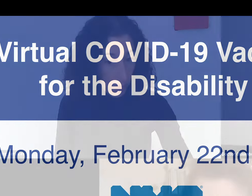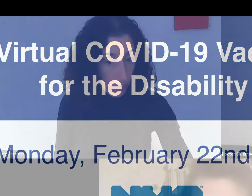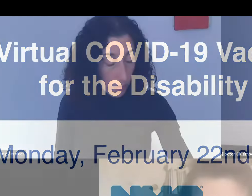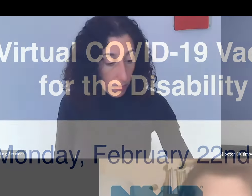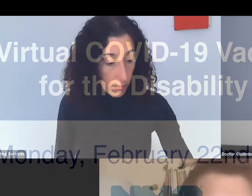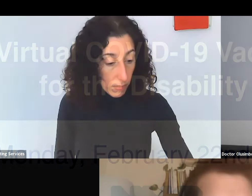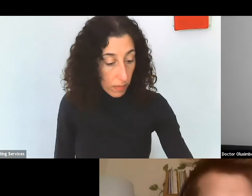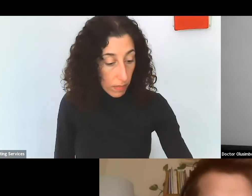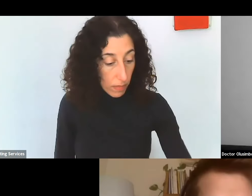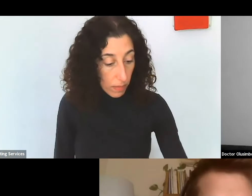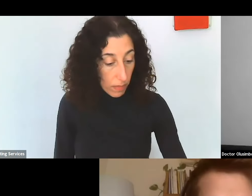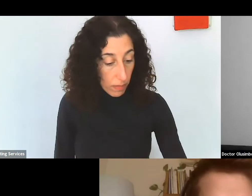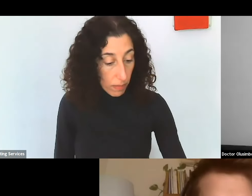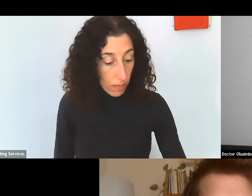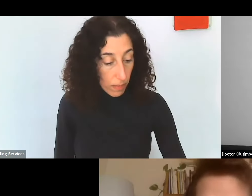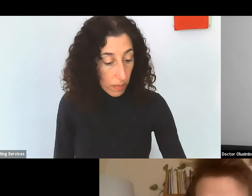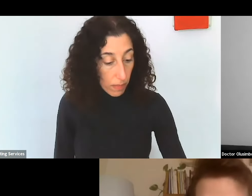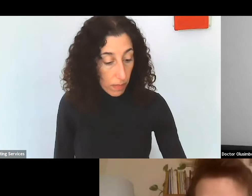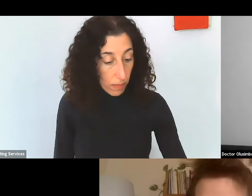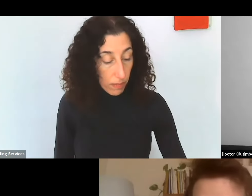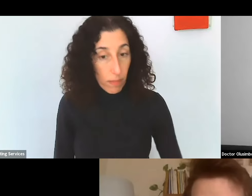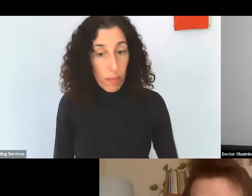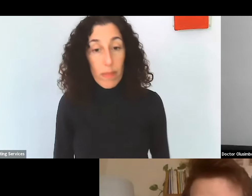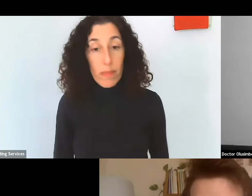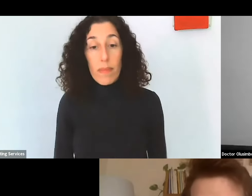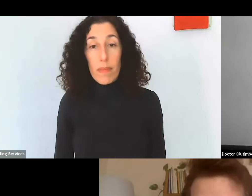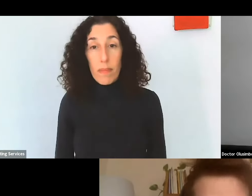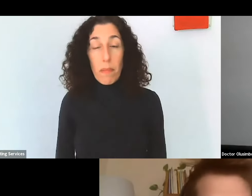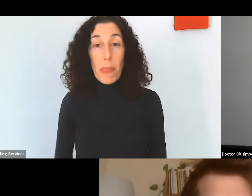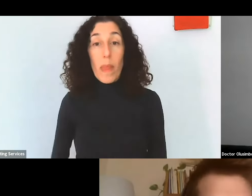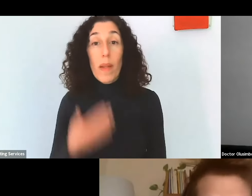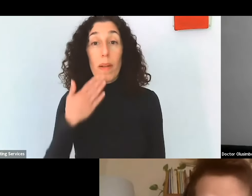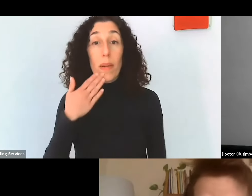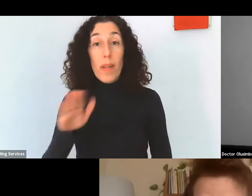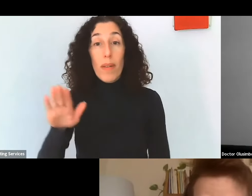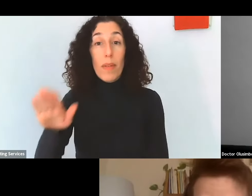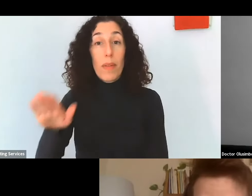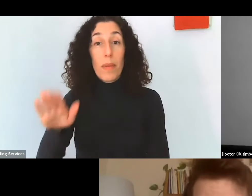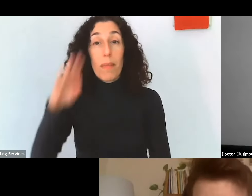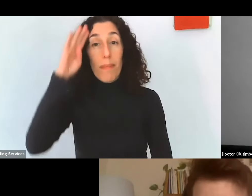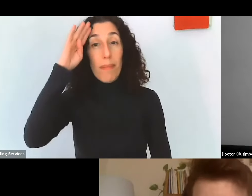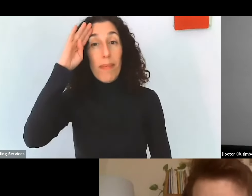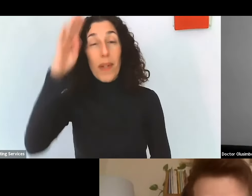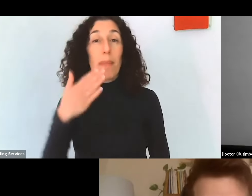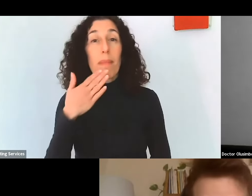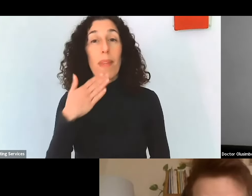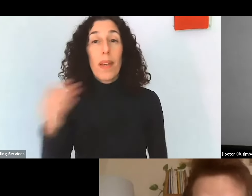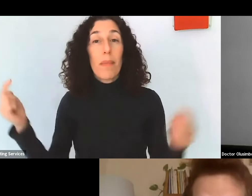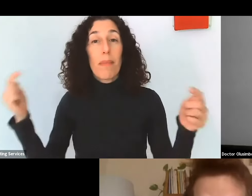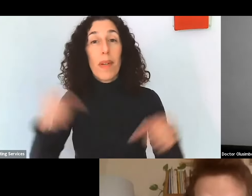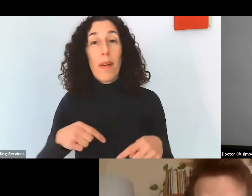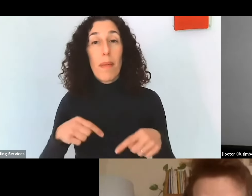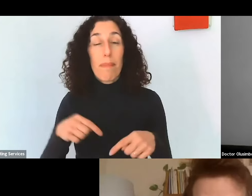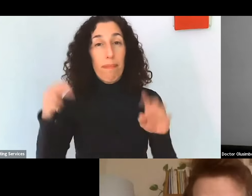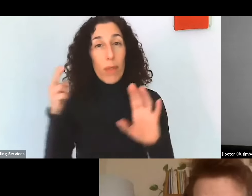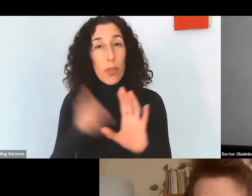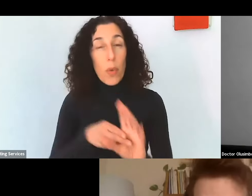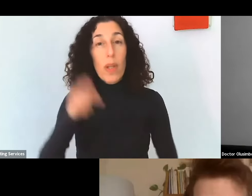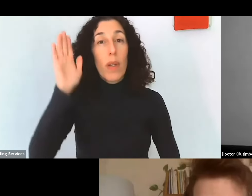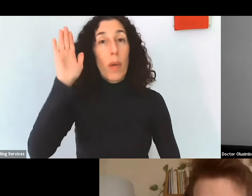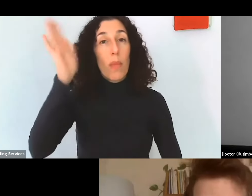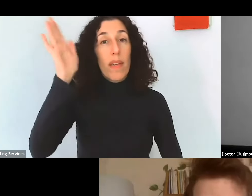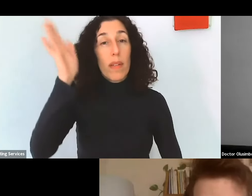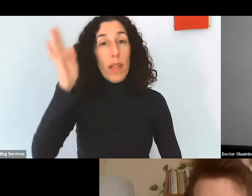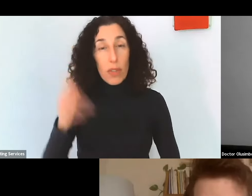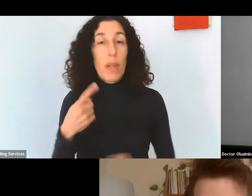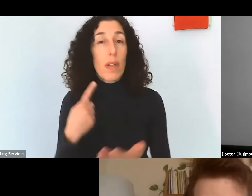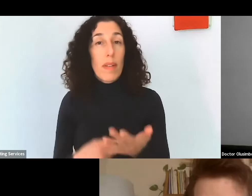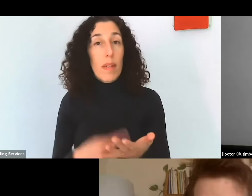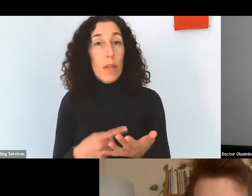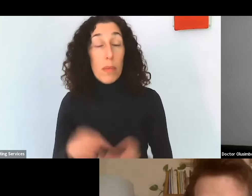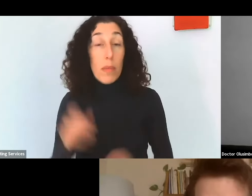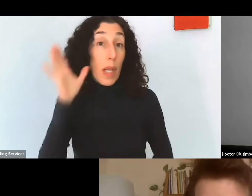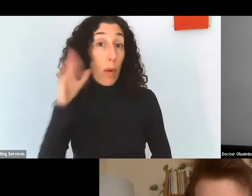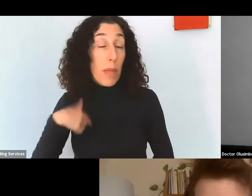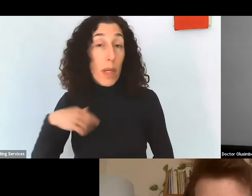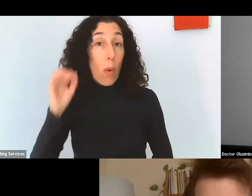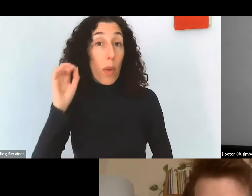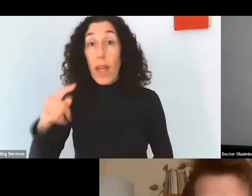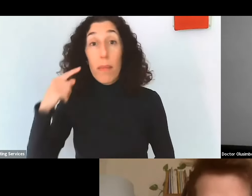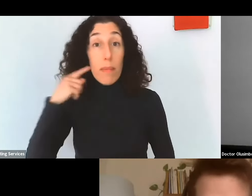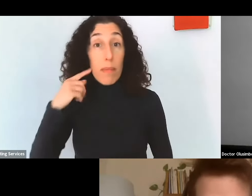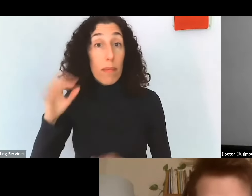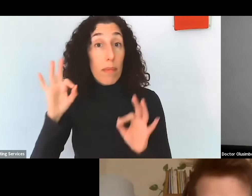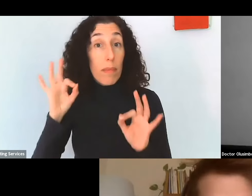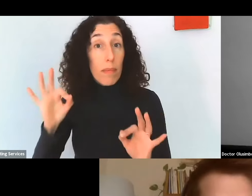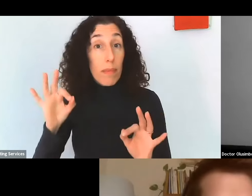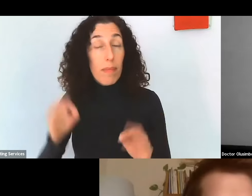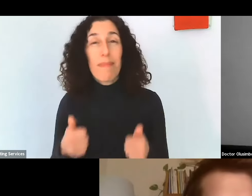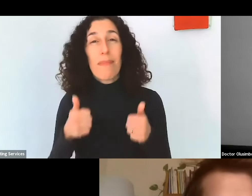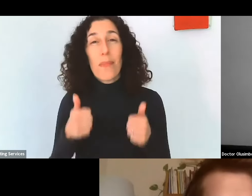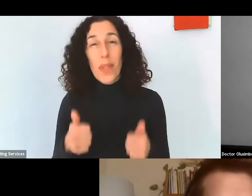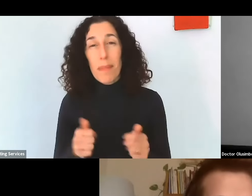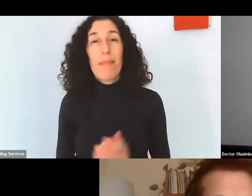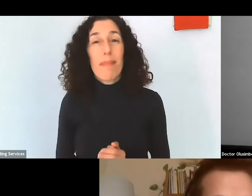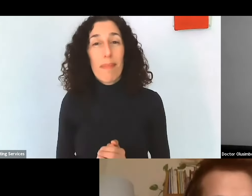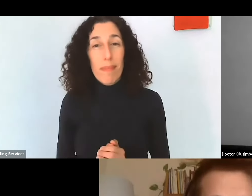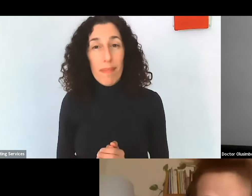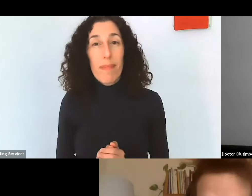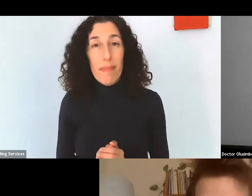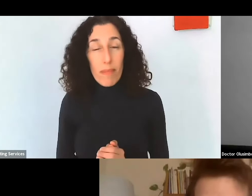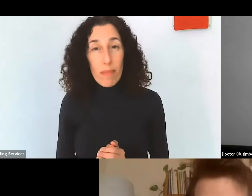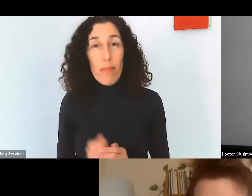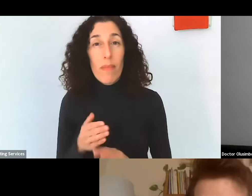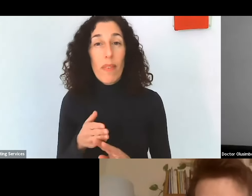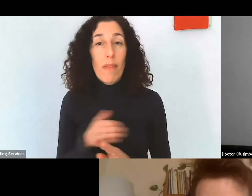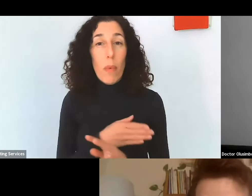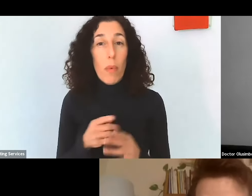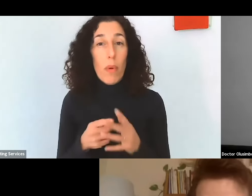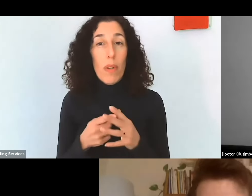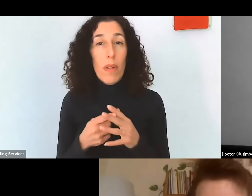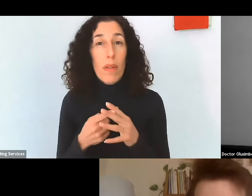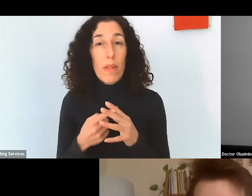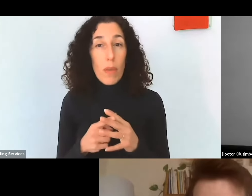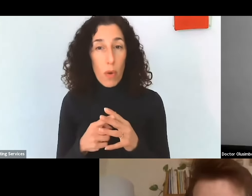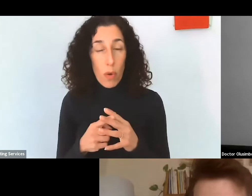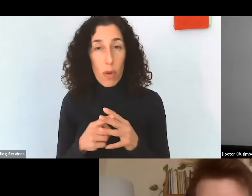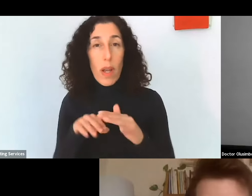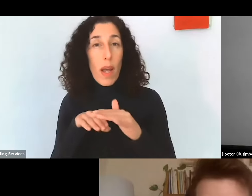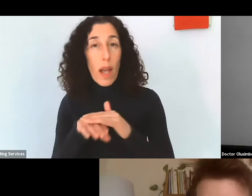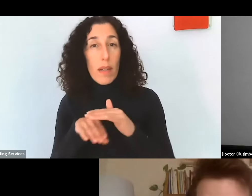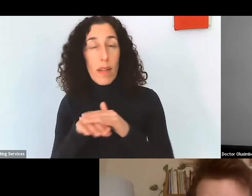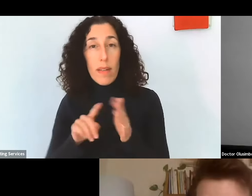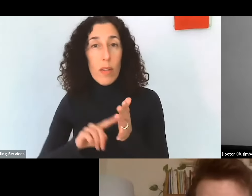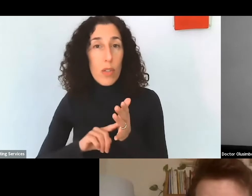Okay. Good afternoon, everyone. Thank you so much for joining our presentation. Our meeting, and discussion. Can everyone hear me okay? Great.